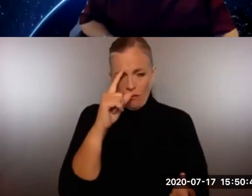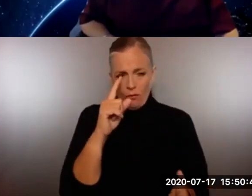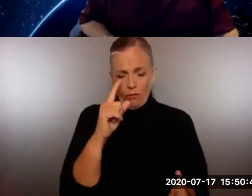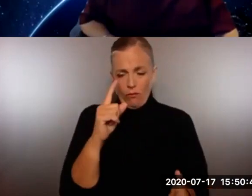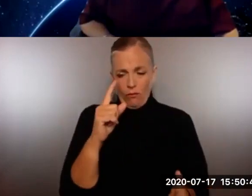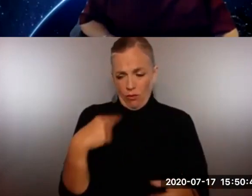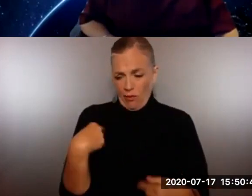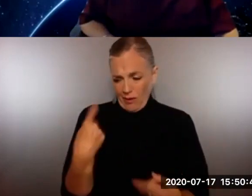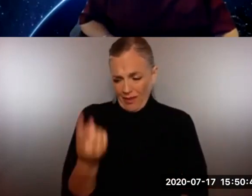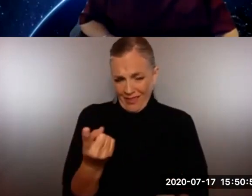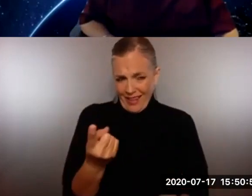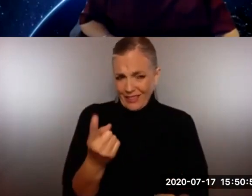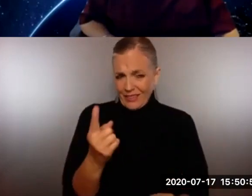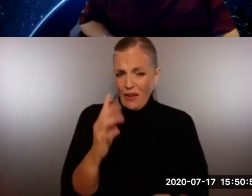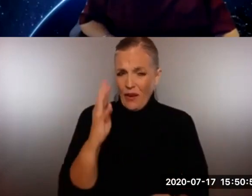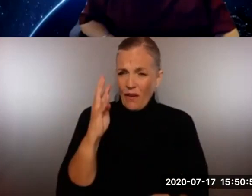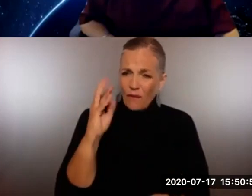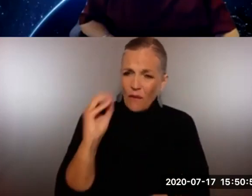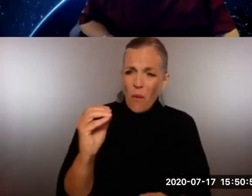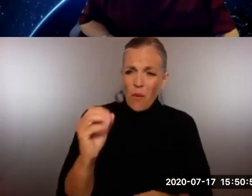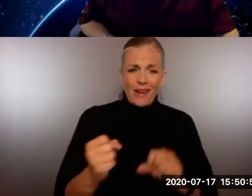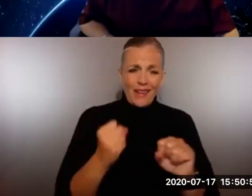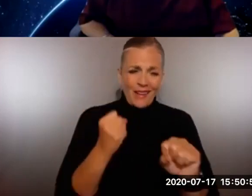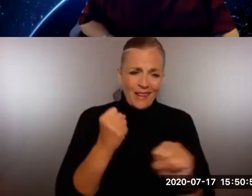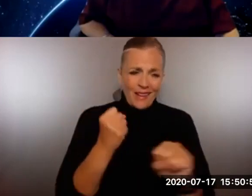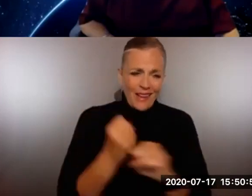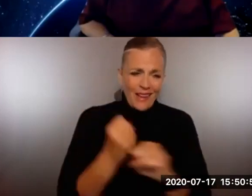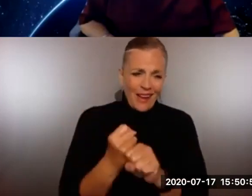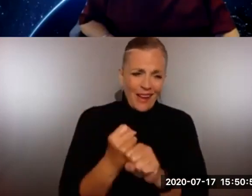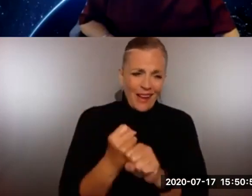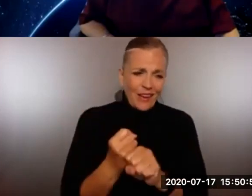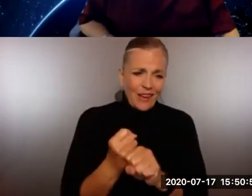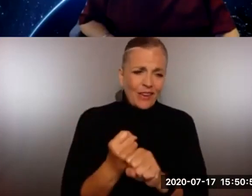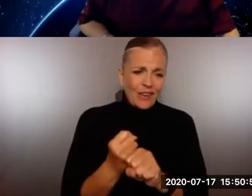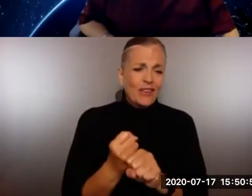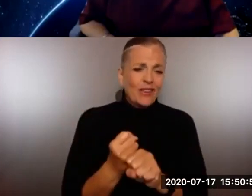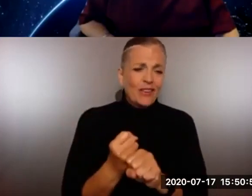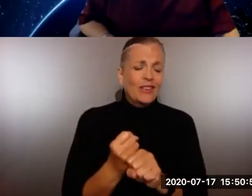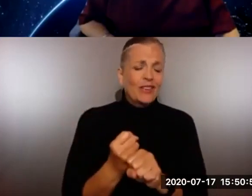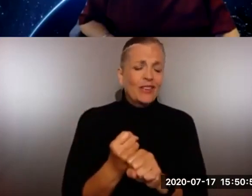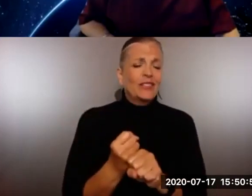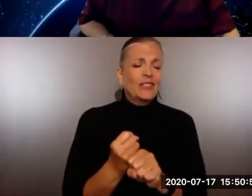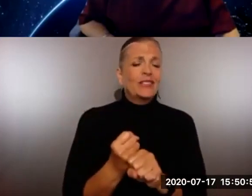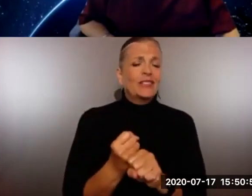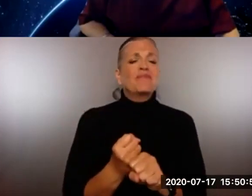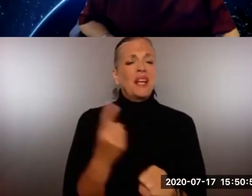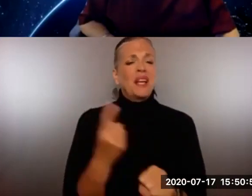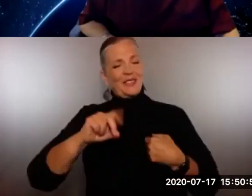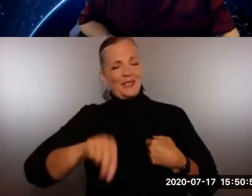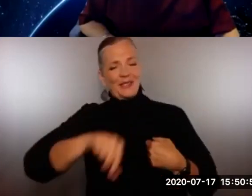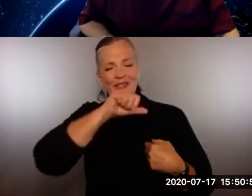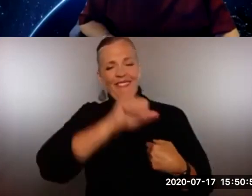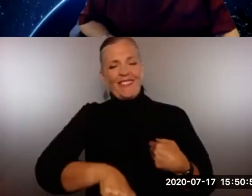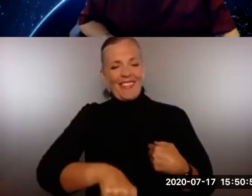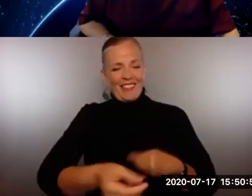over the last 40 years, and someone who loves to tease her--